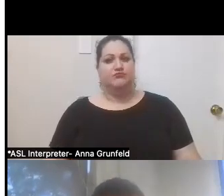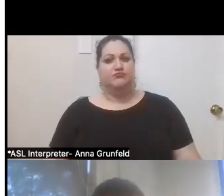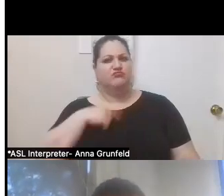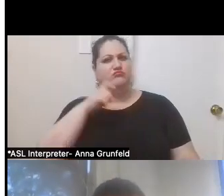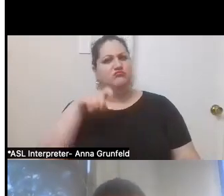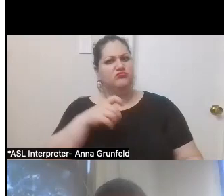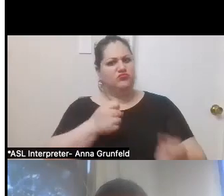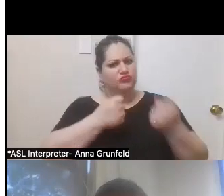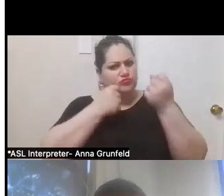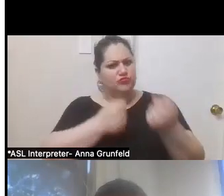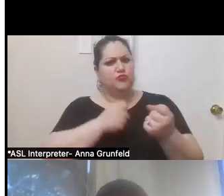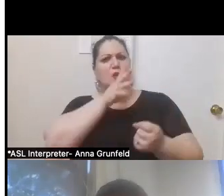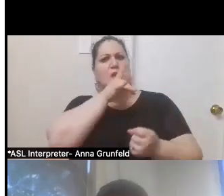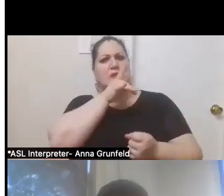And to break down that.